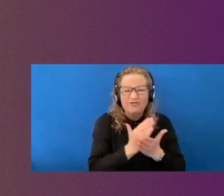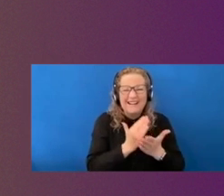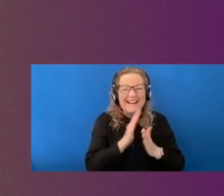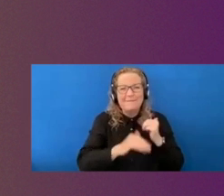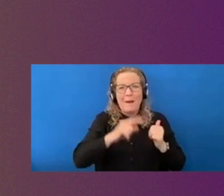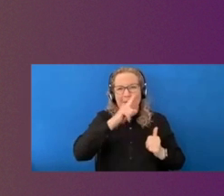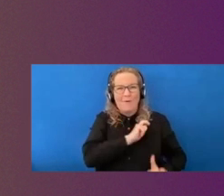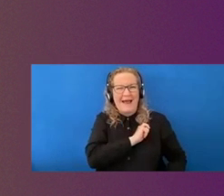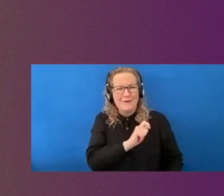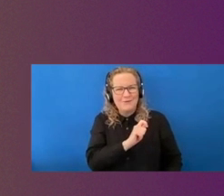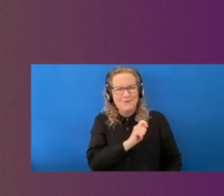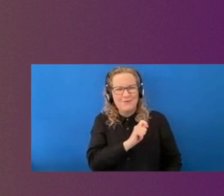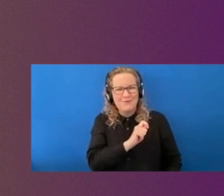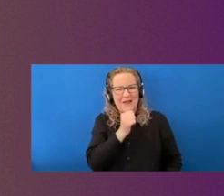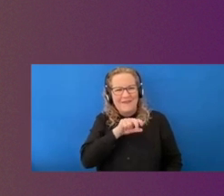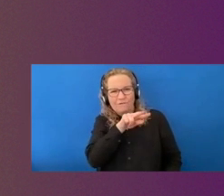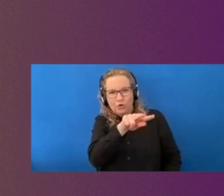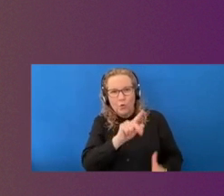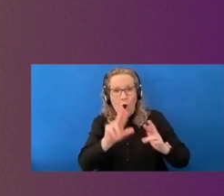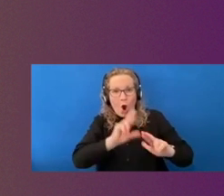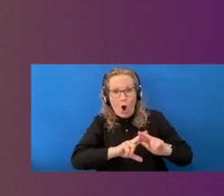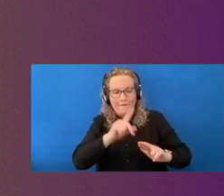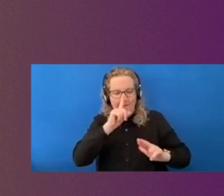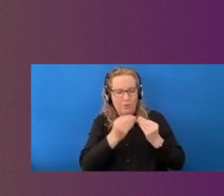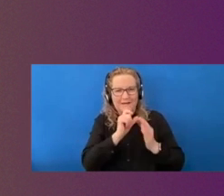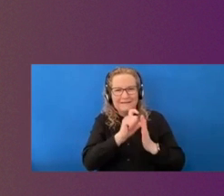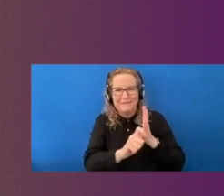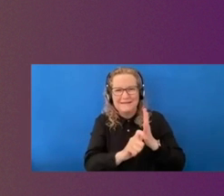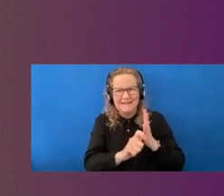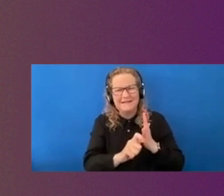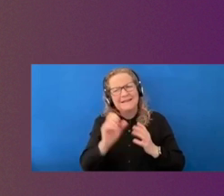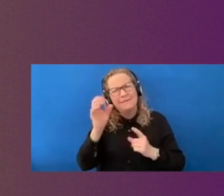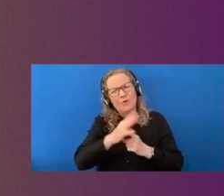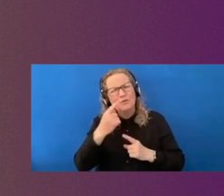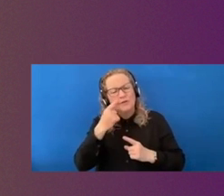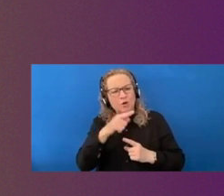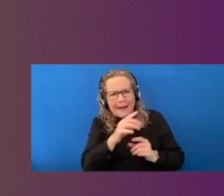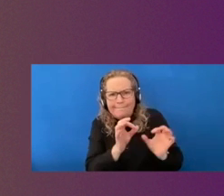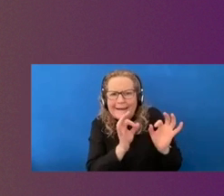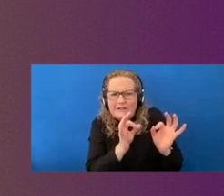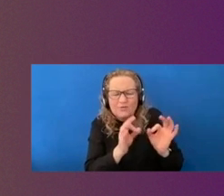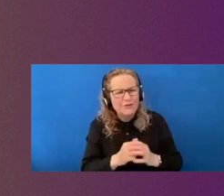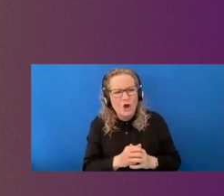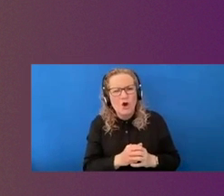or disability um as people um you know not as some special thing that they have to do otherwise I